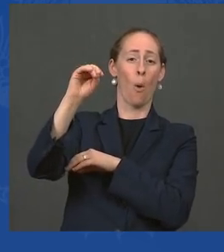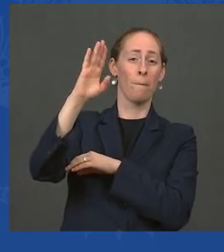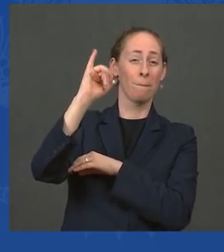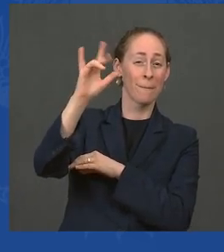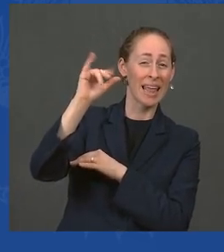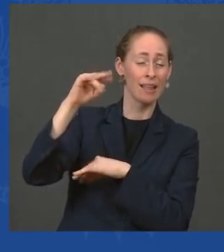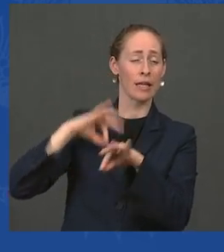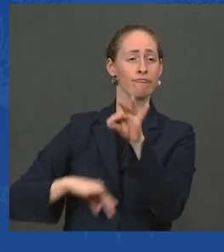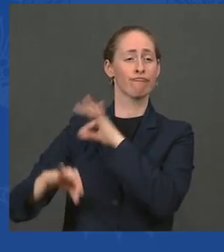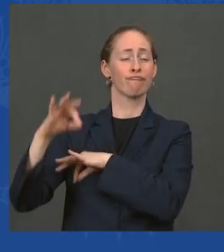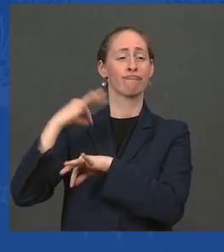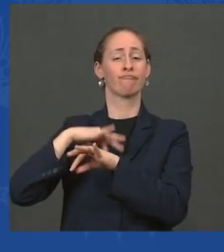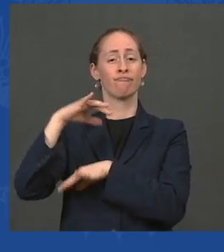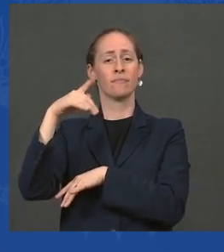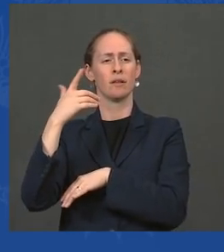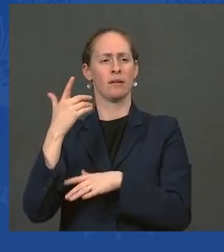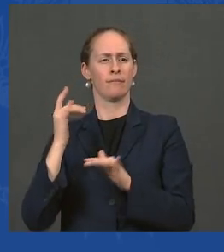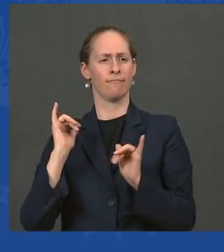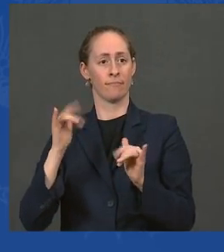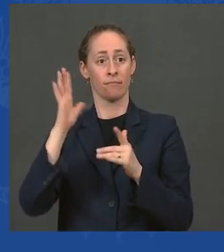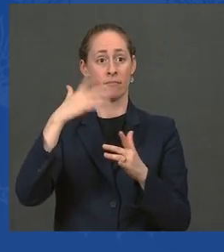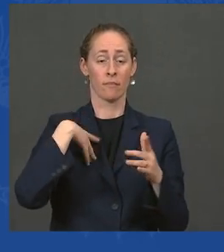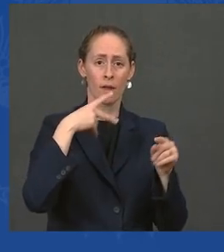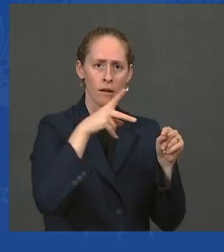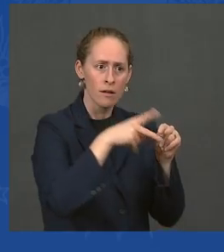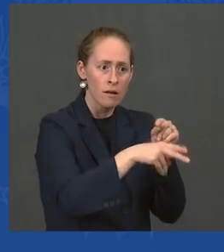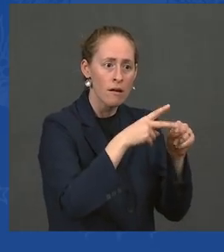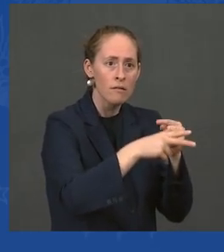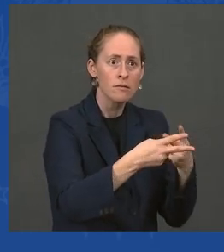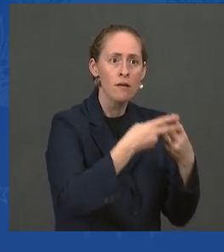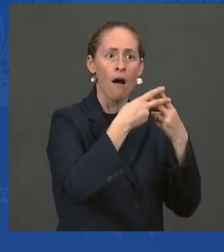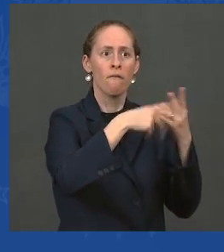But when you talk about a tax cut for middle-class people -- and that's exactly what it is.